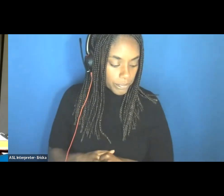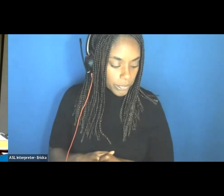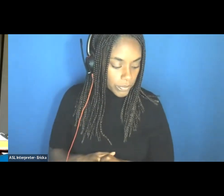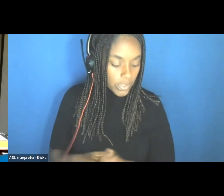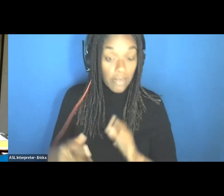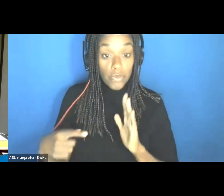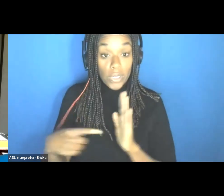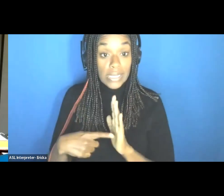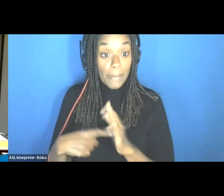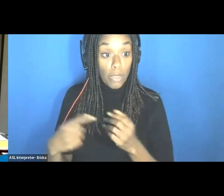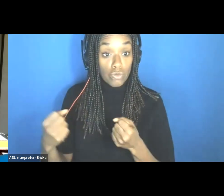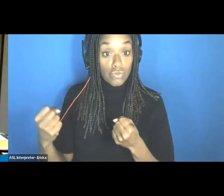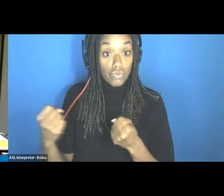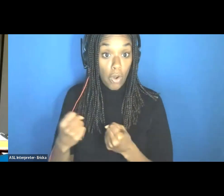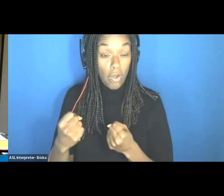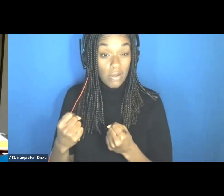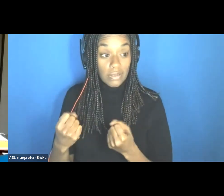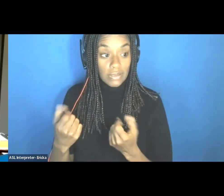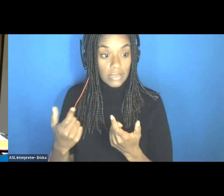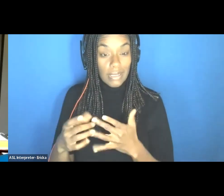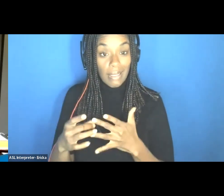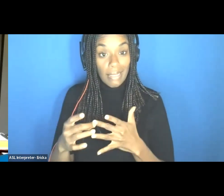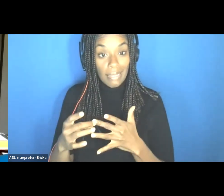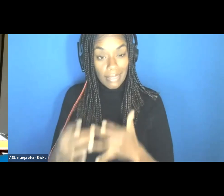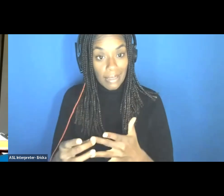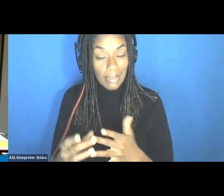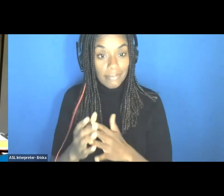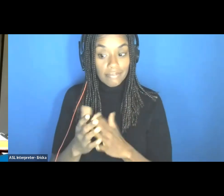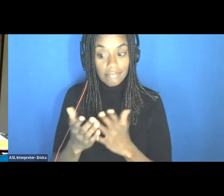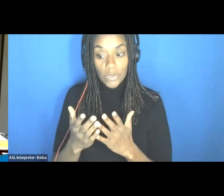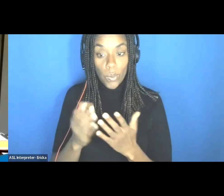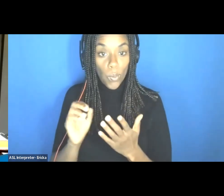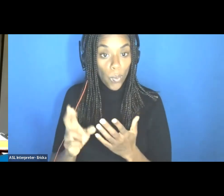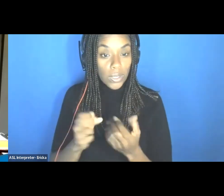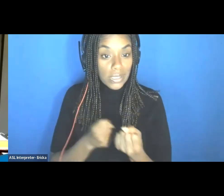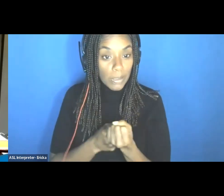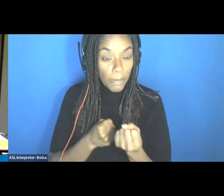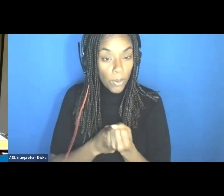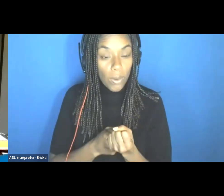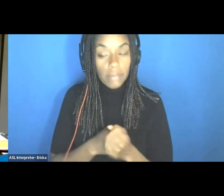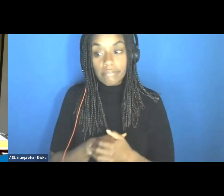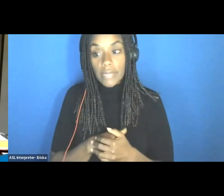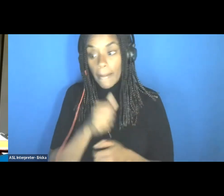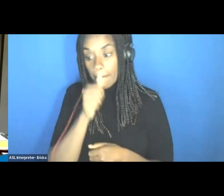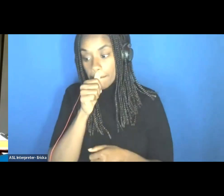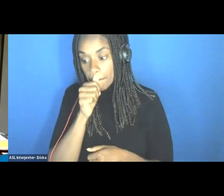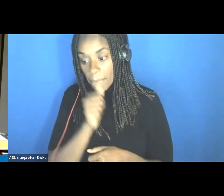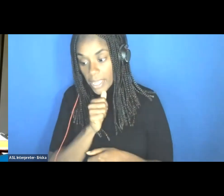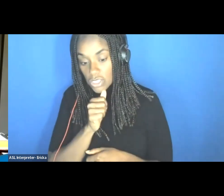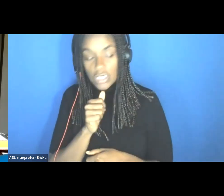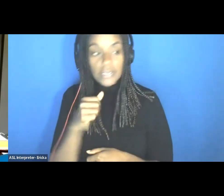Some words may be strong and may be just geared toward men and some more toward women. For example, strong, um, lead driven or support.